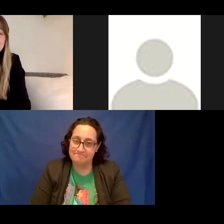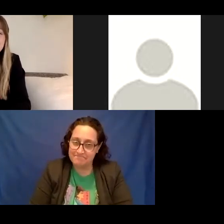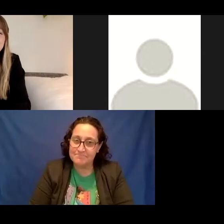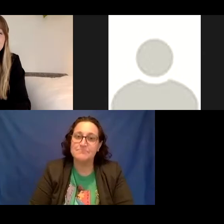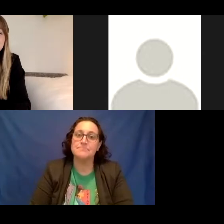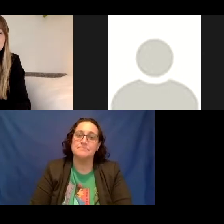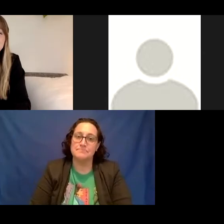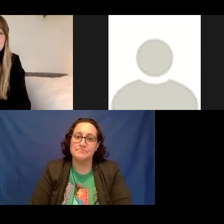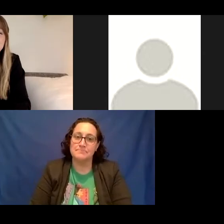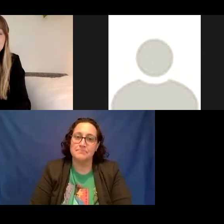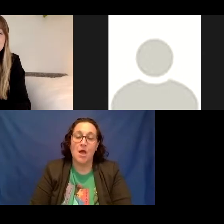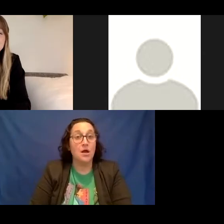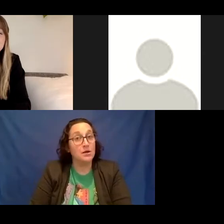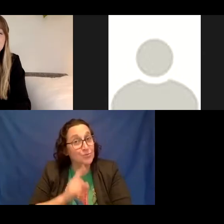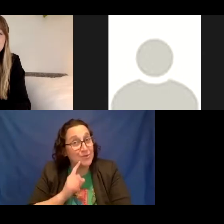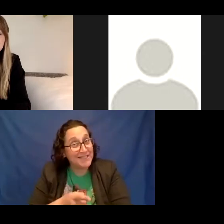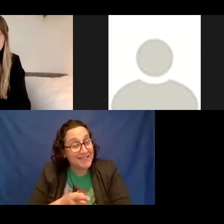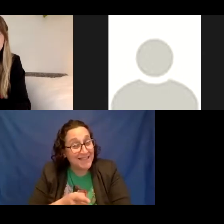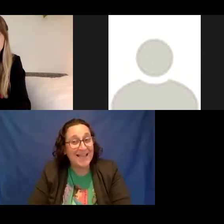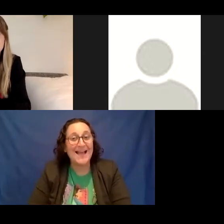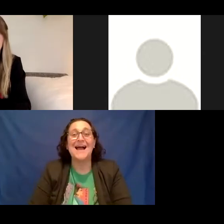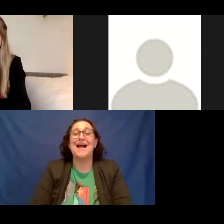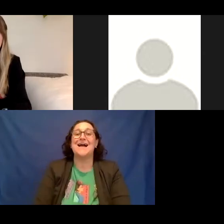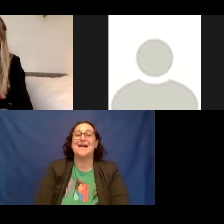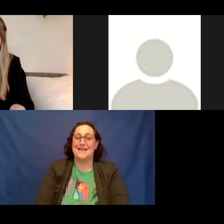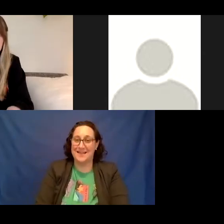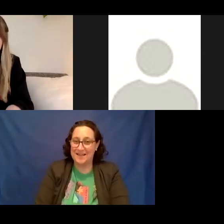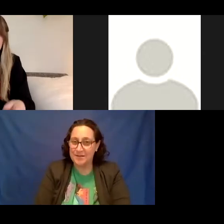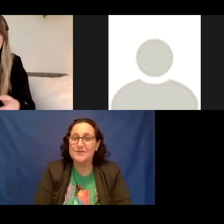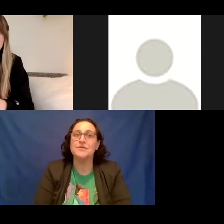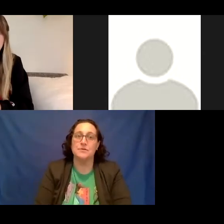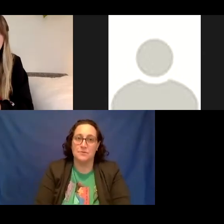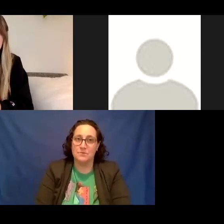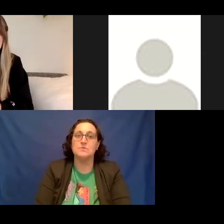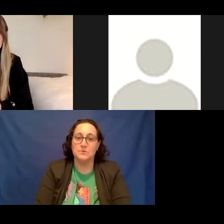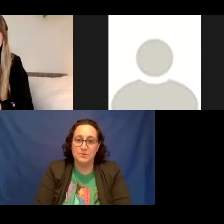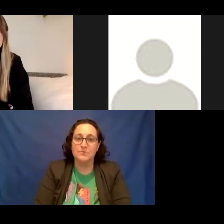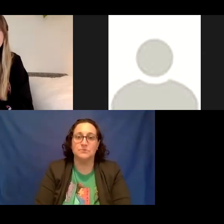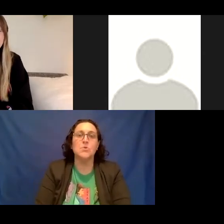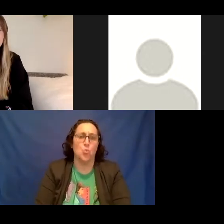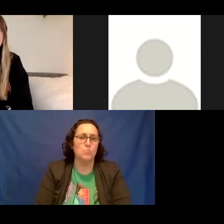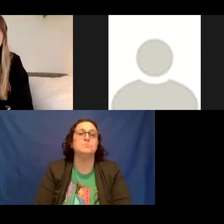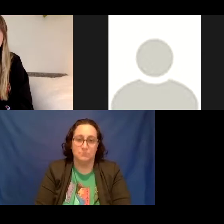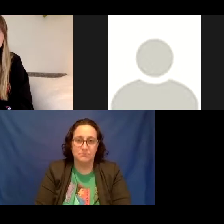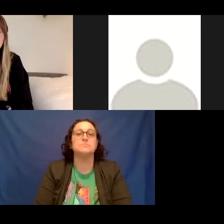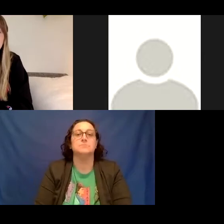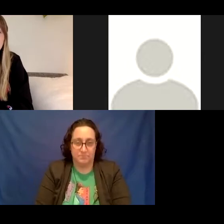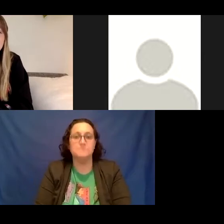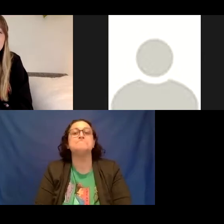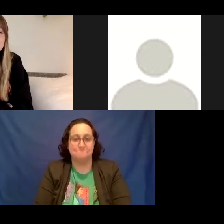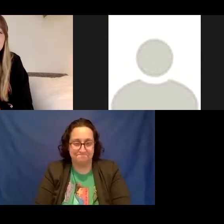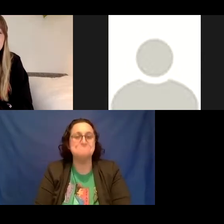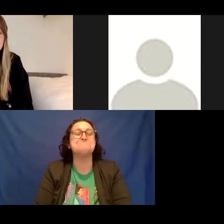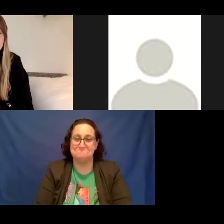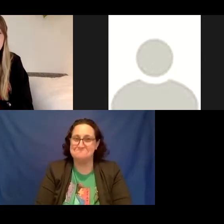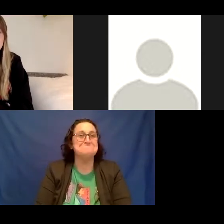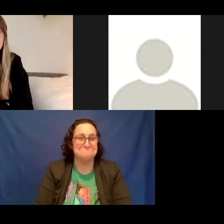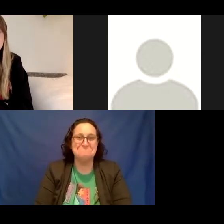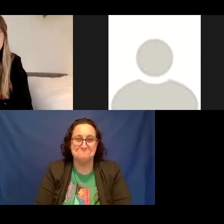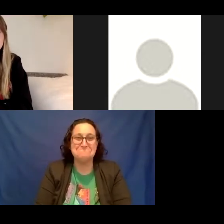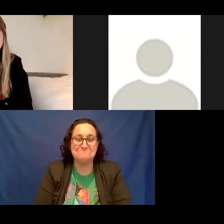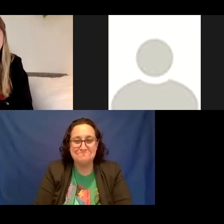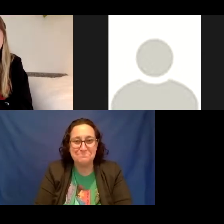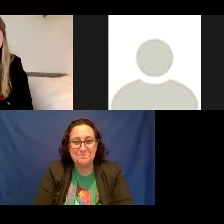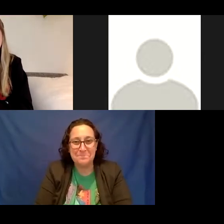and we also were noticing as we were reading your faculty bio that